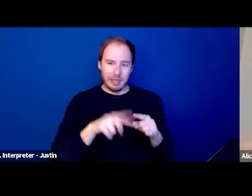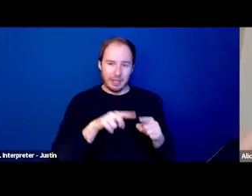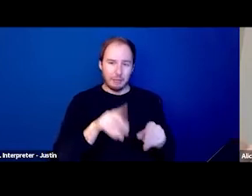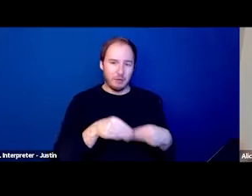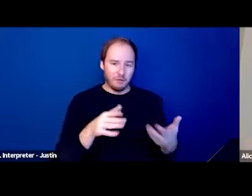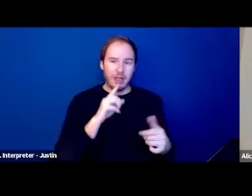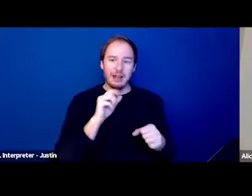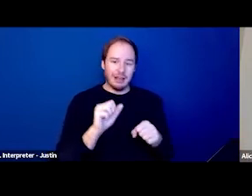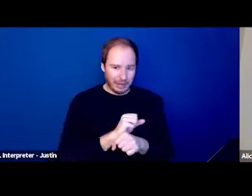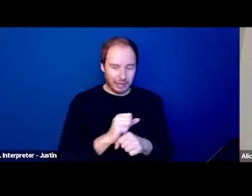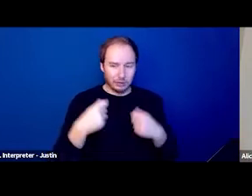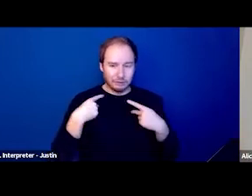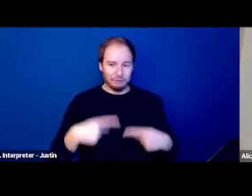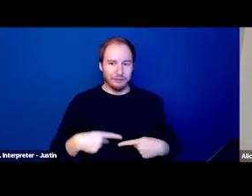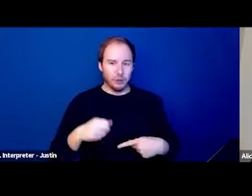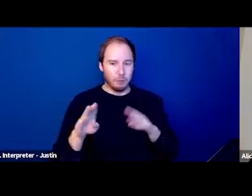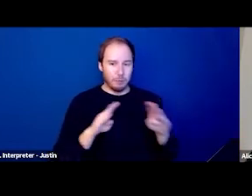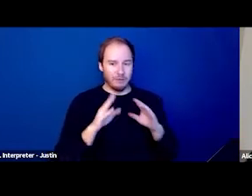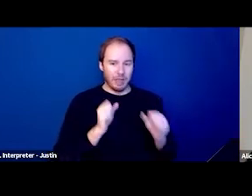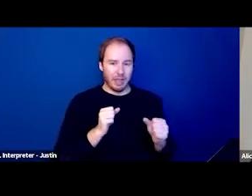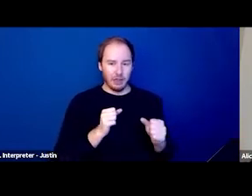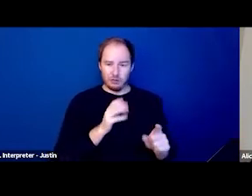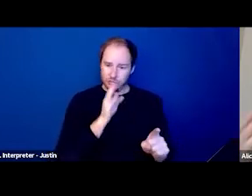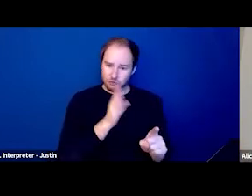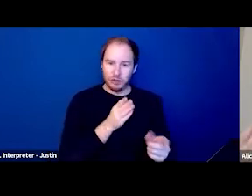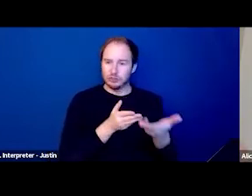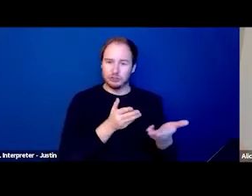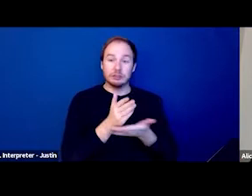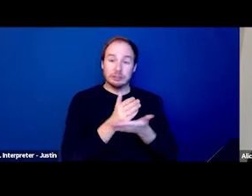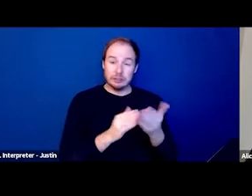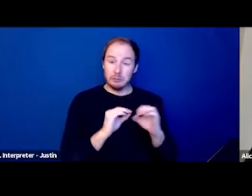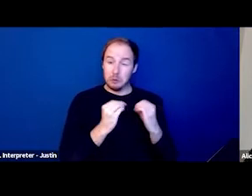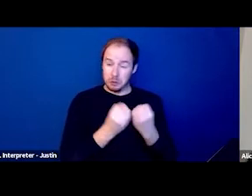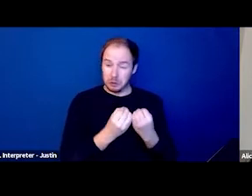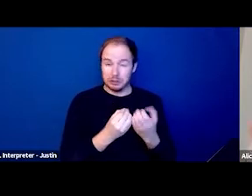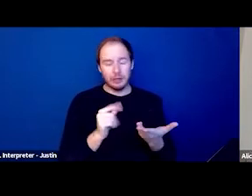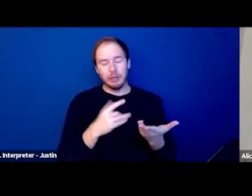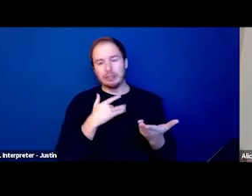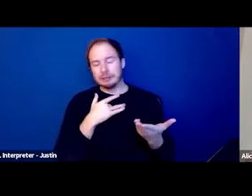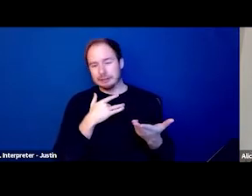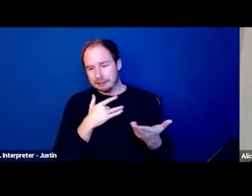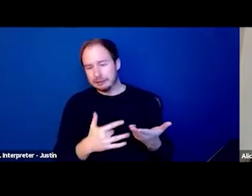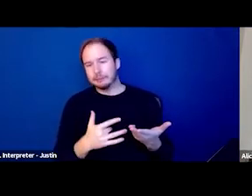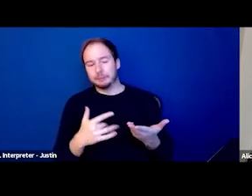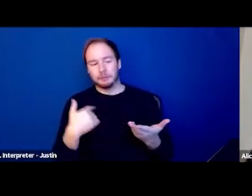and behavioral health services directly. Some organizations may be able to do that, but a lot of times we see